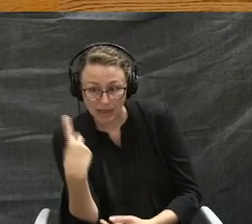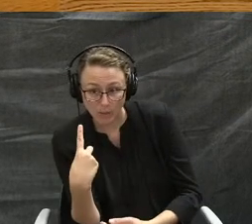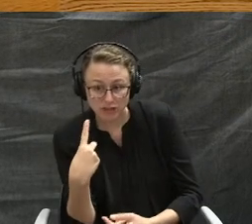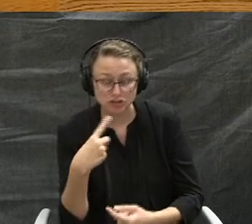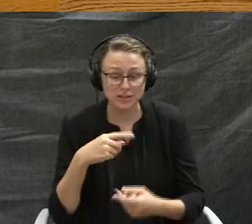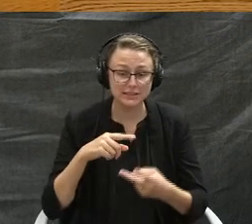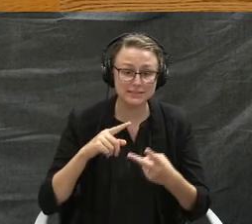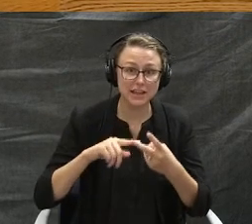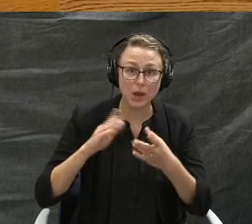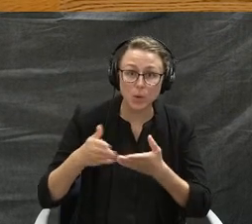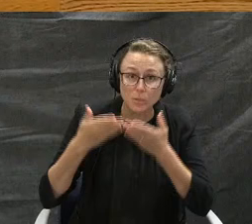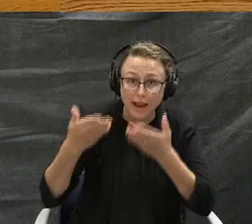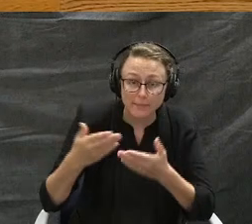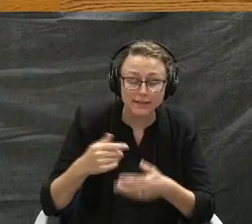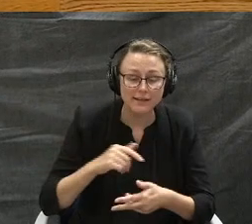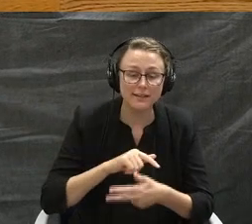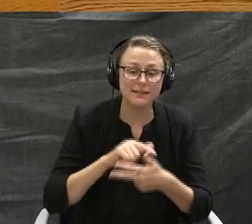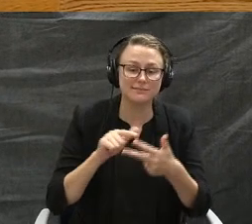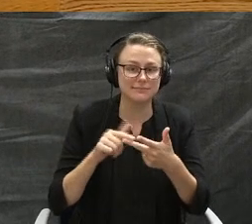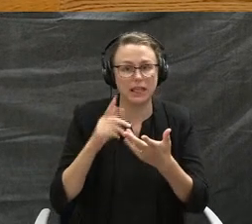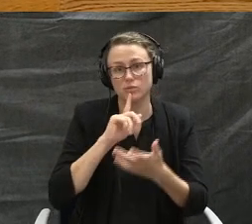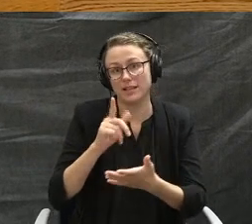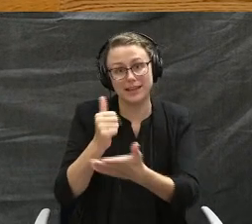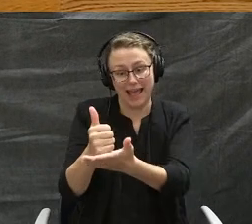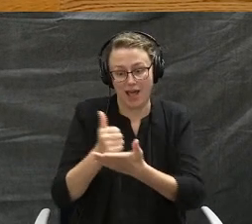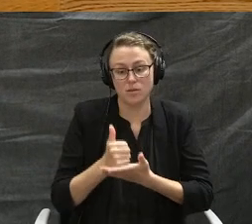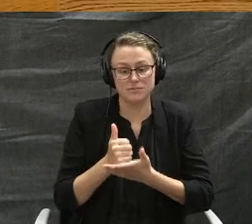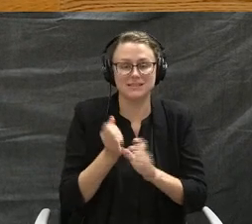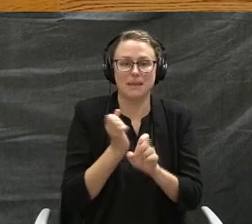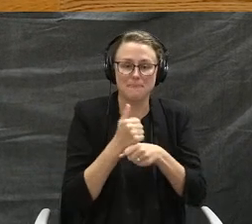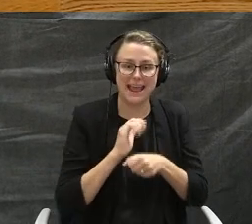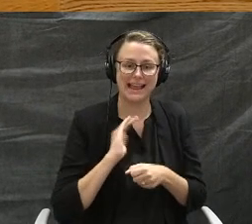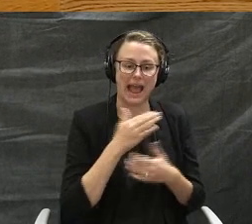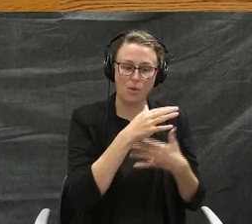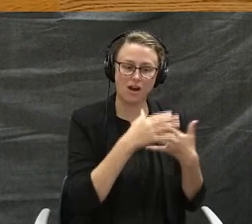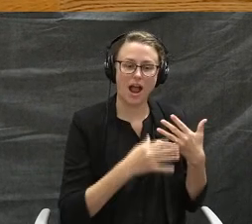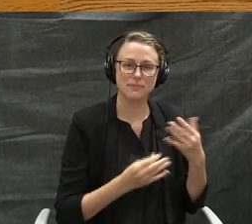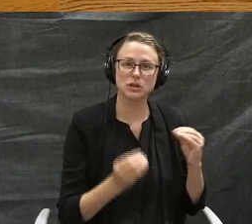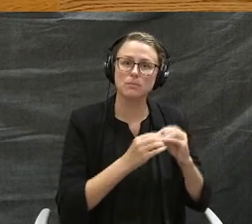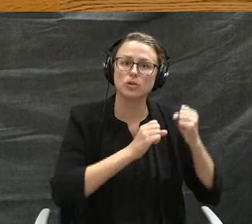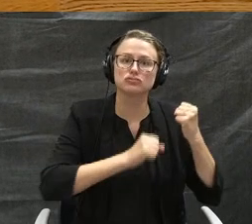make the option stronger through their input and will continue to